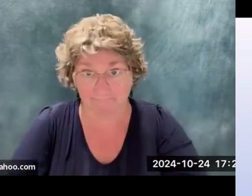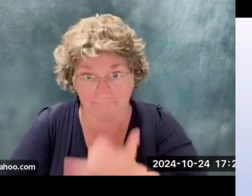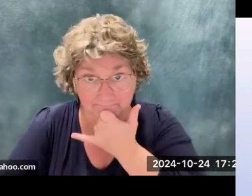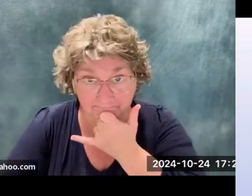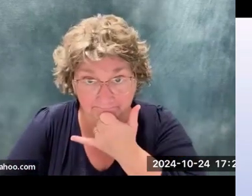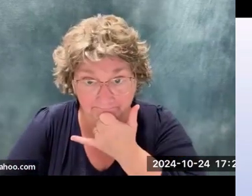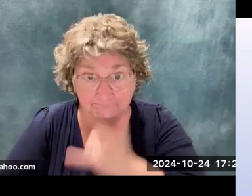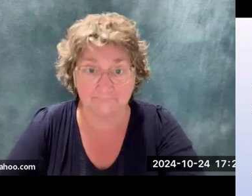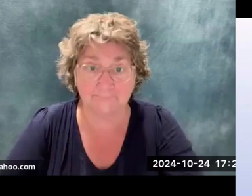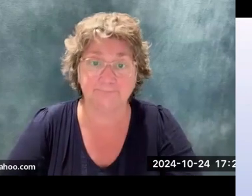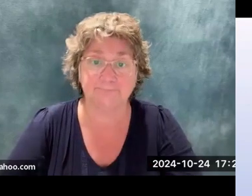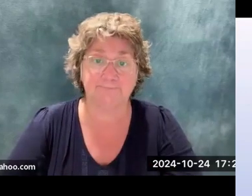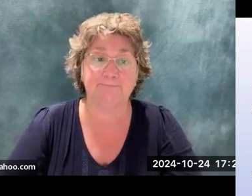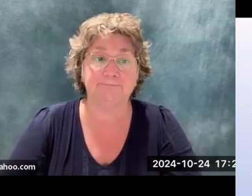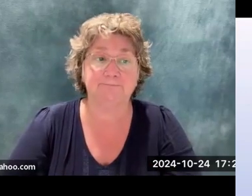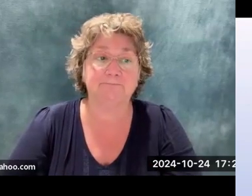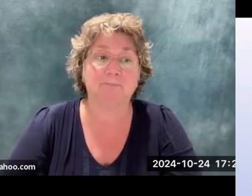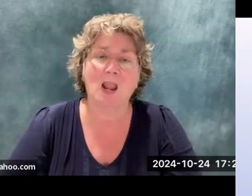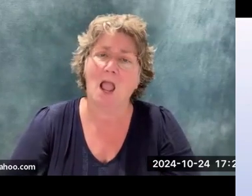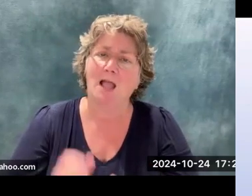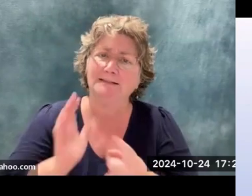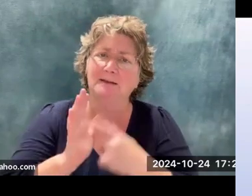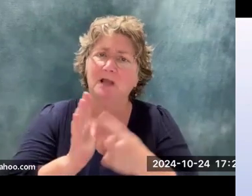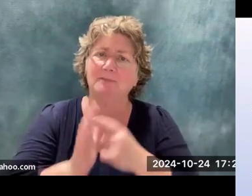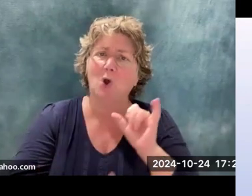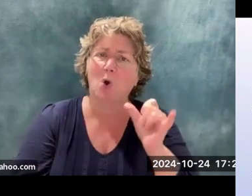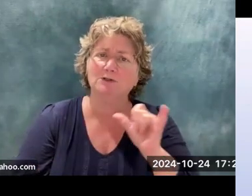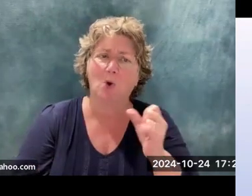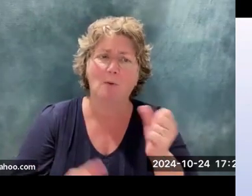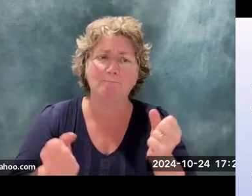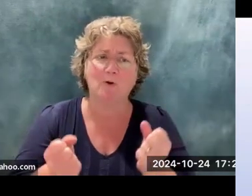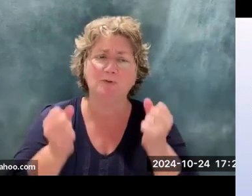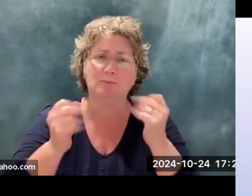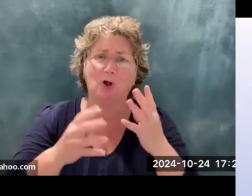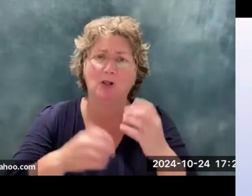We sometimes nickname it MISC and long COVID can also happen in children.